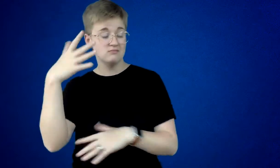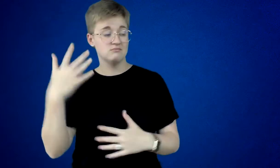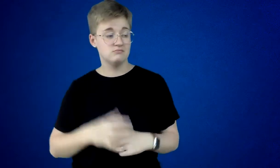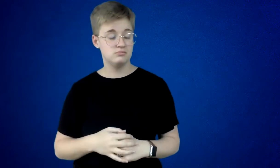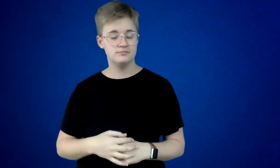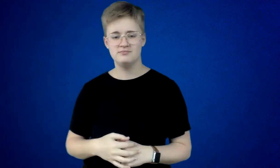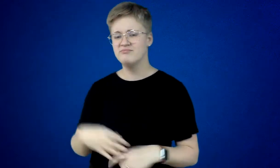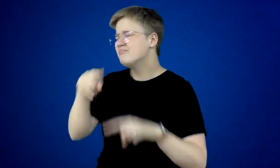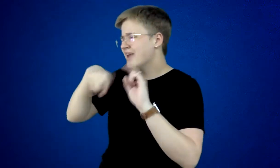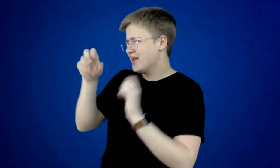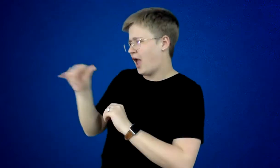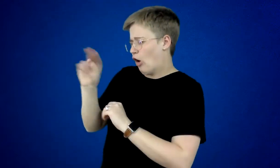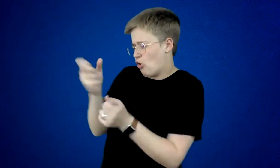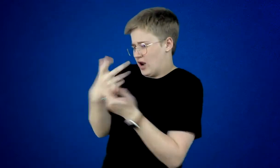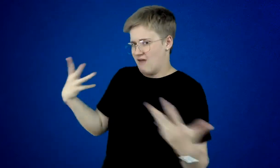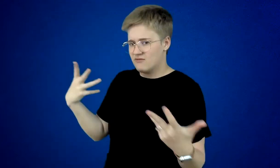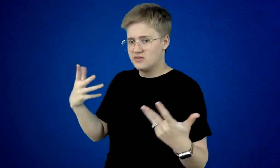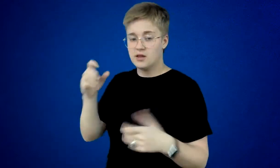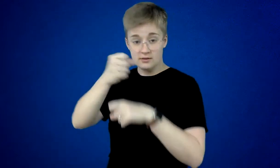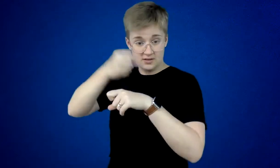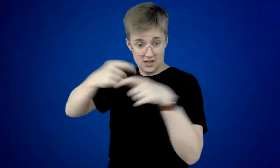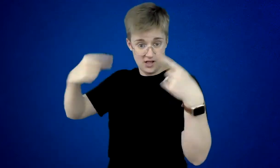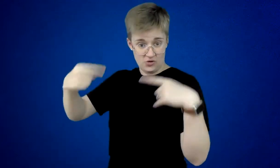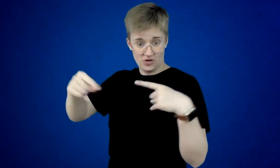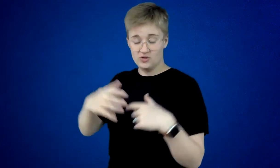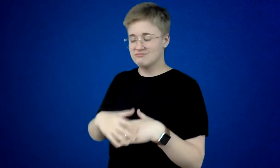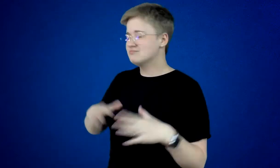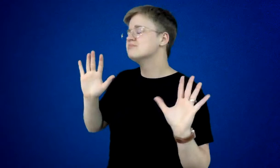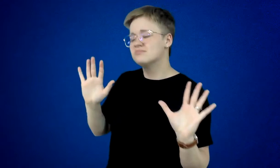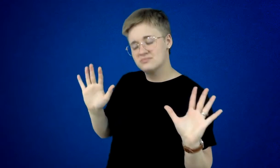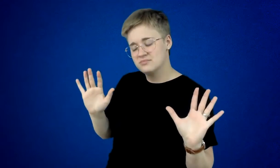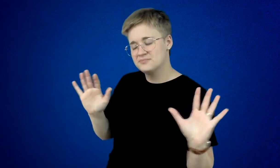“He can’t own everything,” Sistine argued. “Besides,” she said,